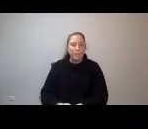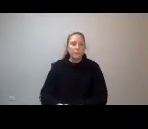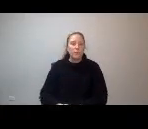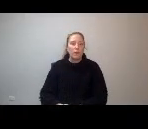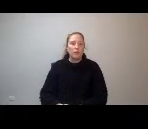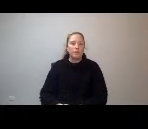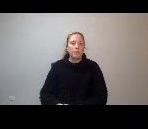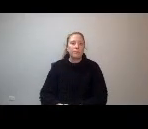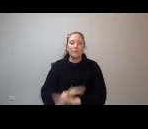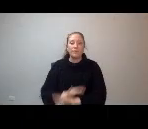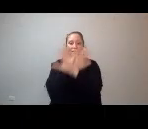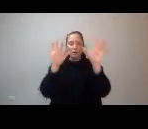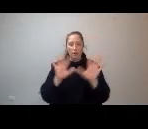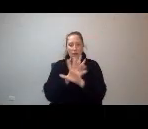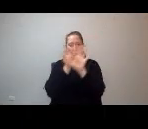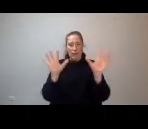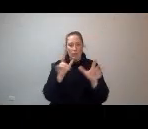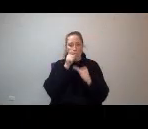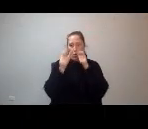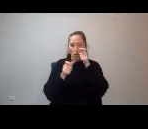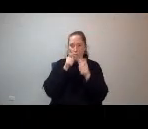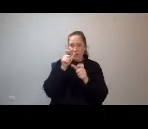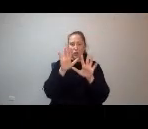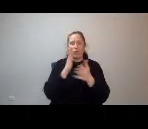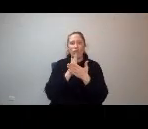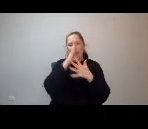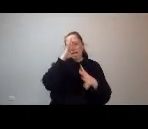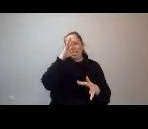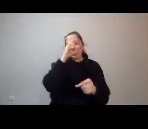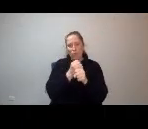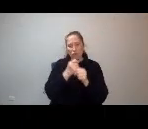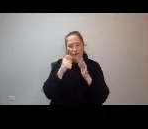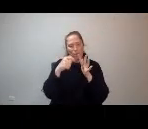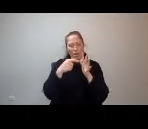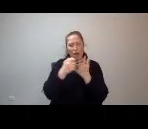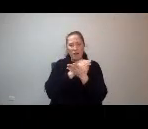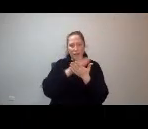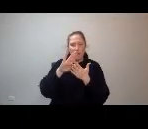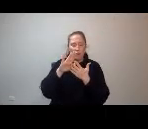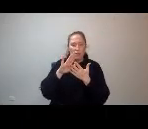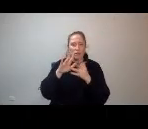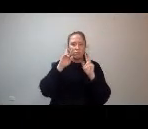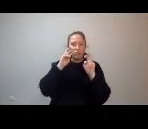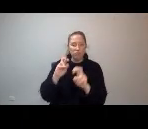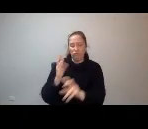but this is a summary of a path analysis that we've recently published,